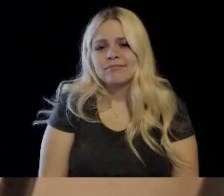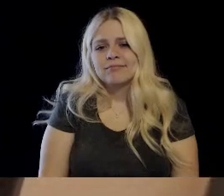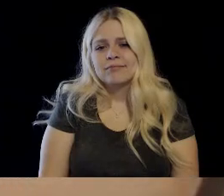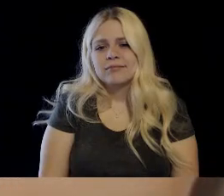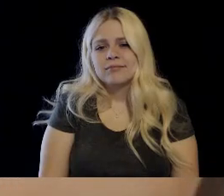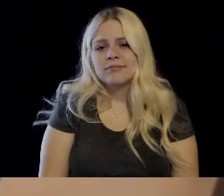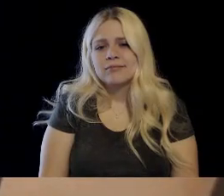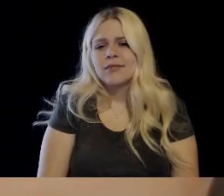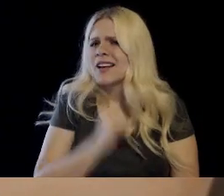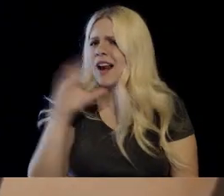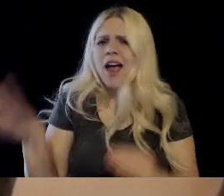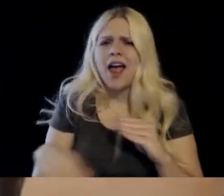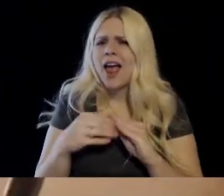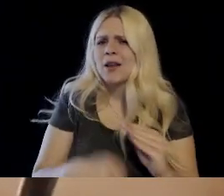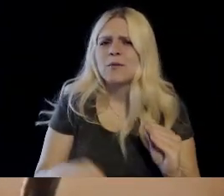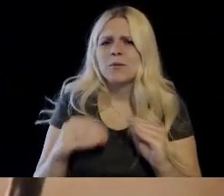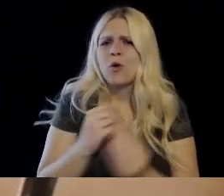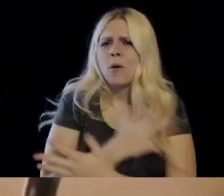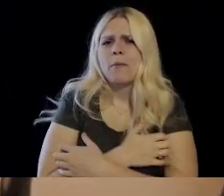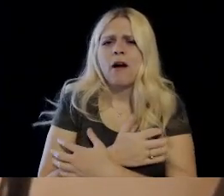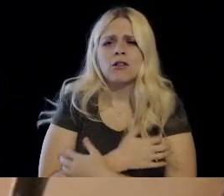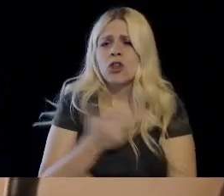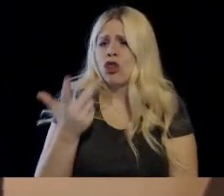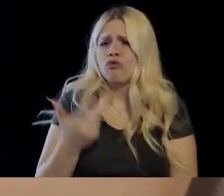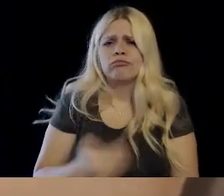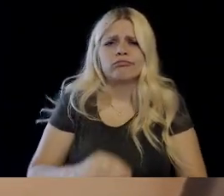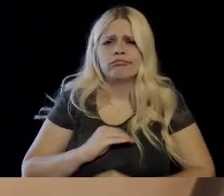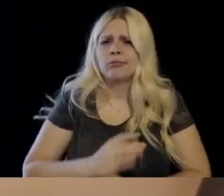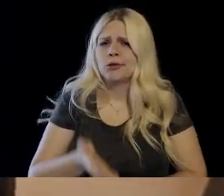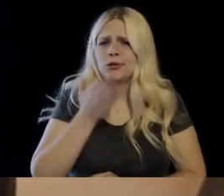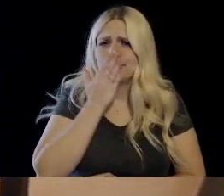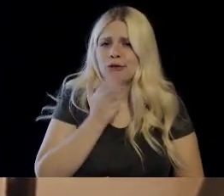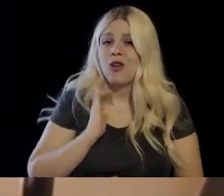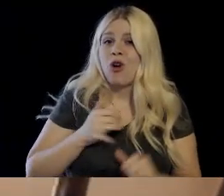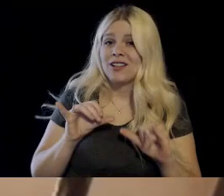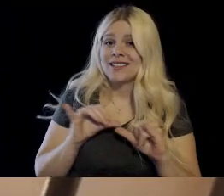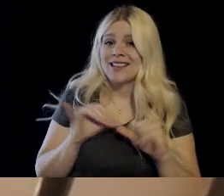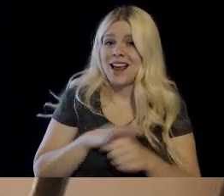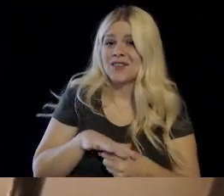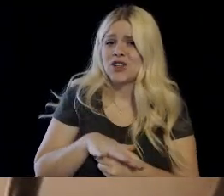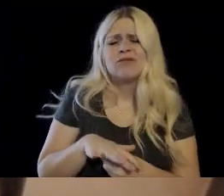Three full-grown bears is pretty good amount for our size exhibit. Again, these are three